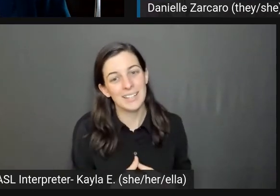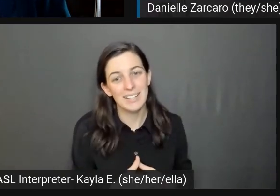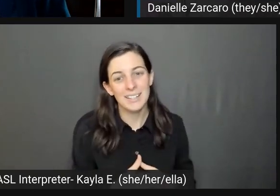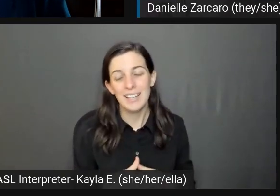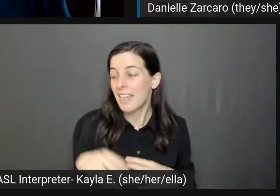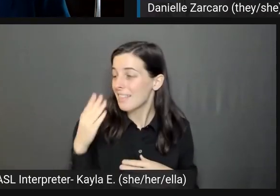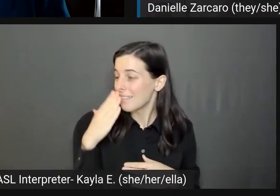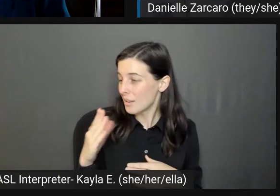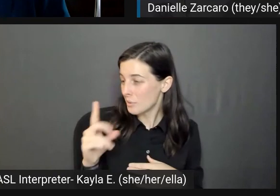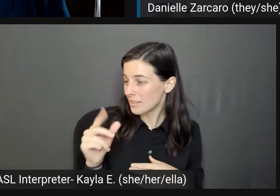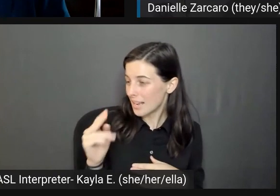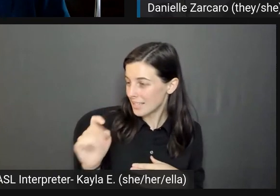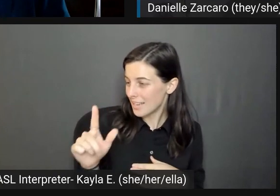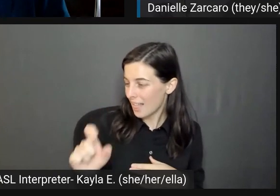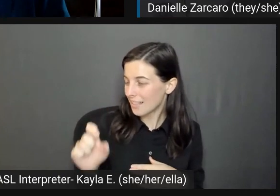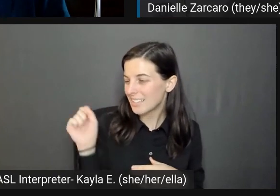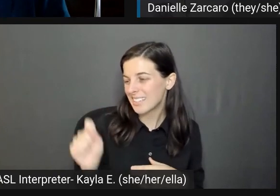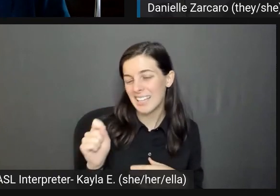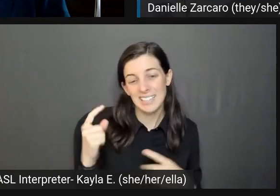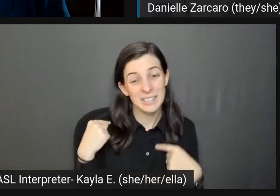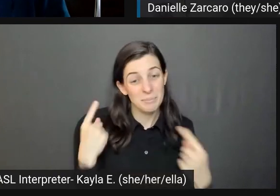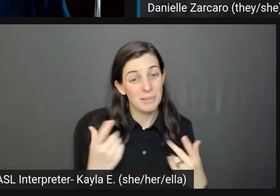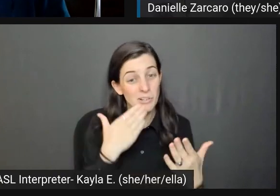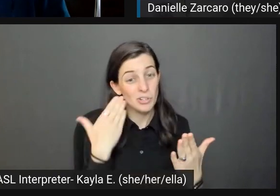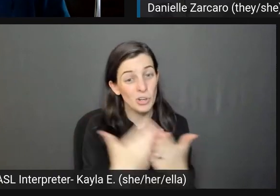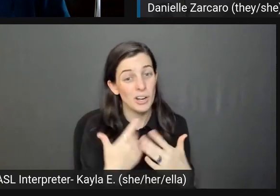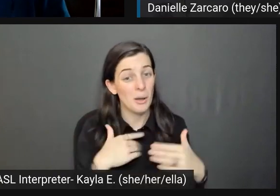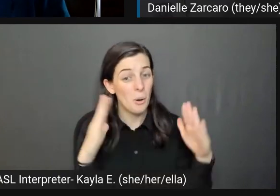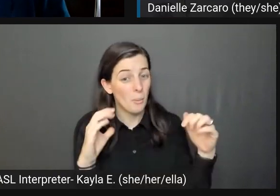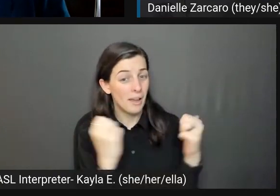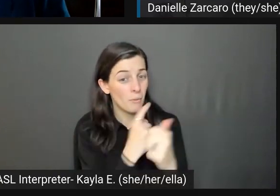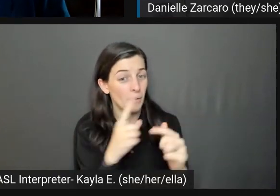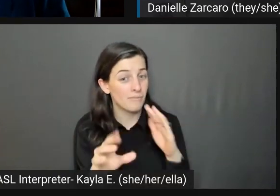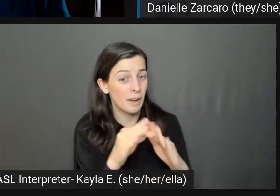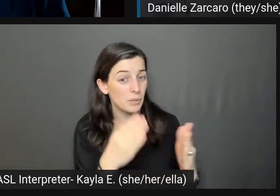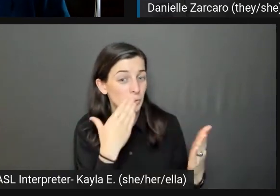Yes, it is been good. Hopefully, everyone found it useful. Yes. Awesome.